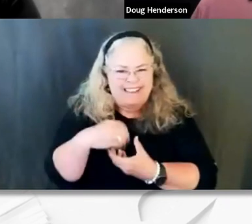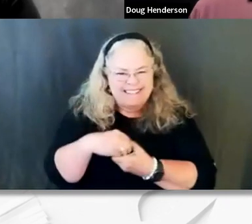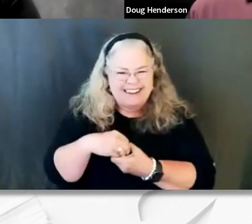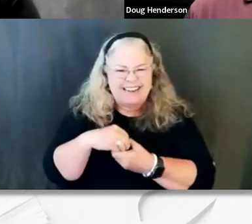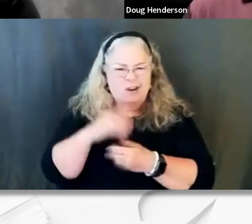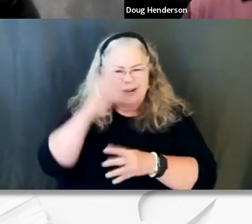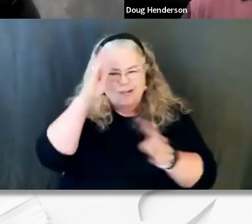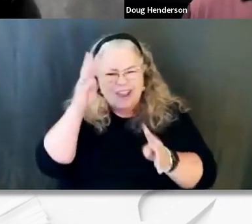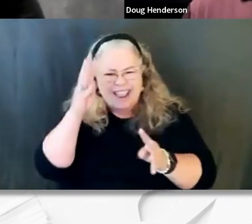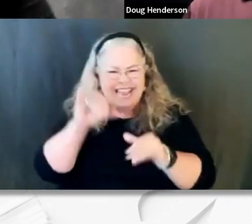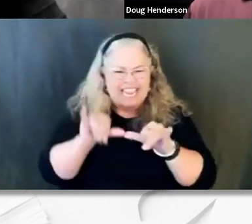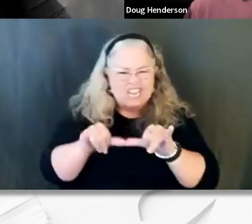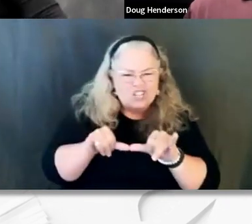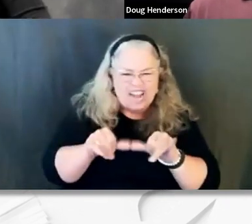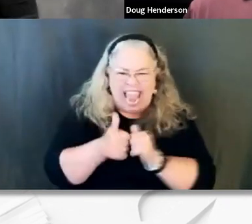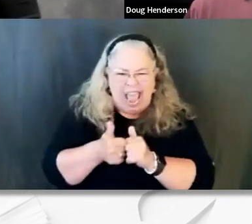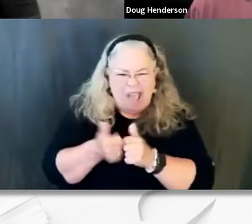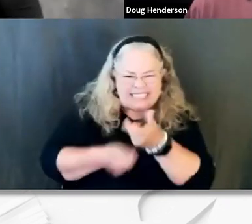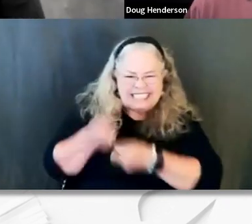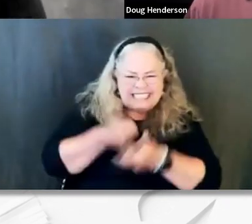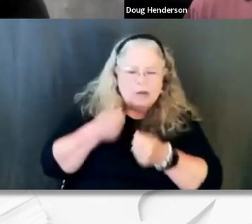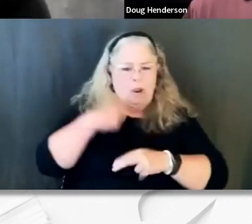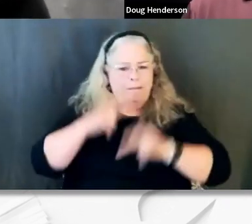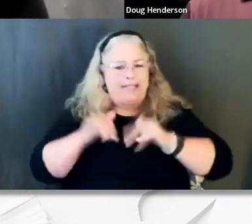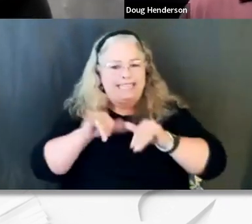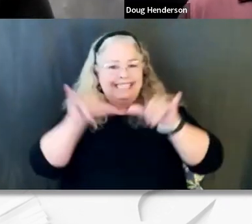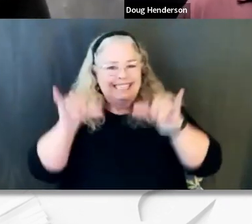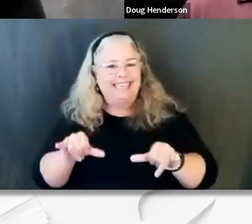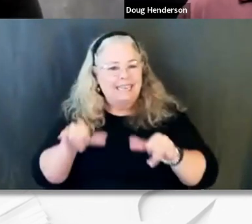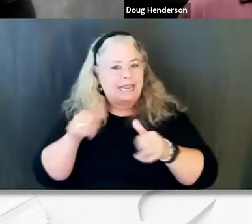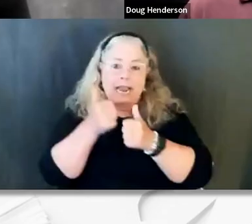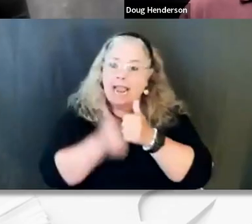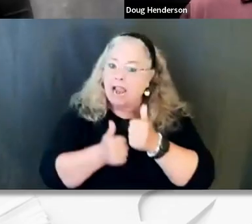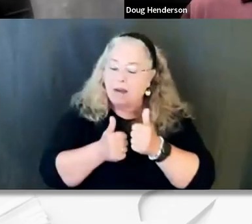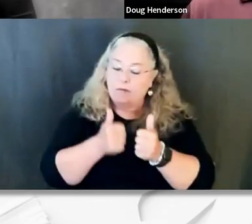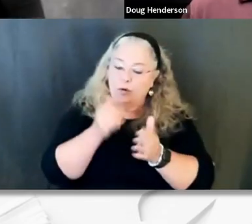that kind of stuff. And so we build a system in which now every single student and every single